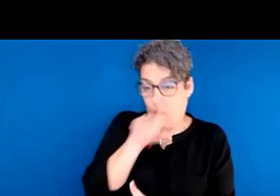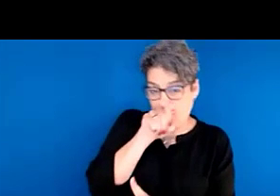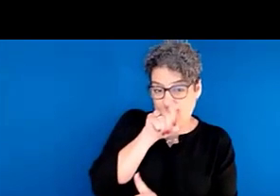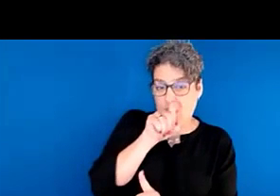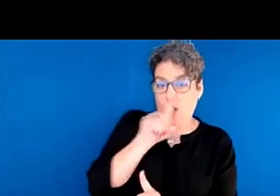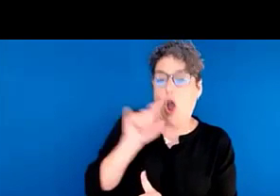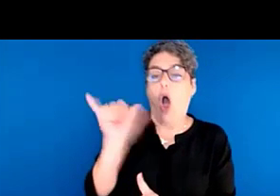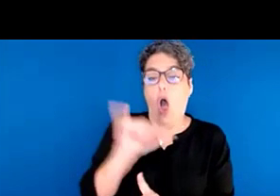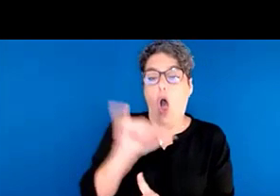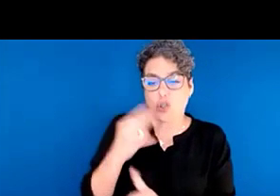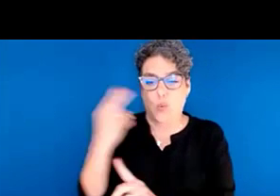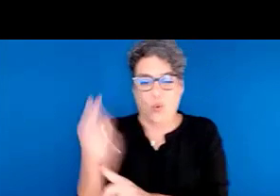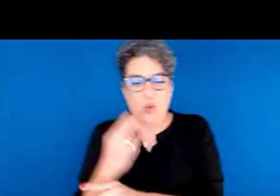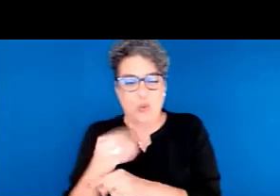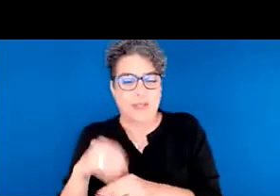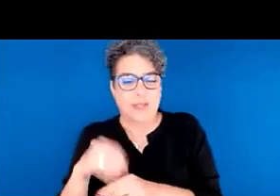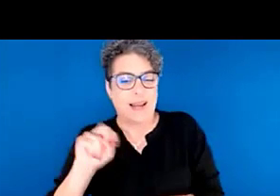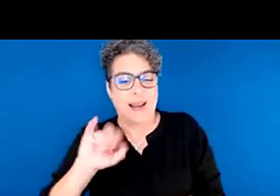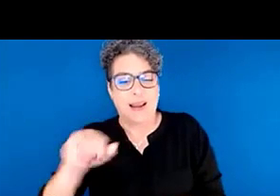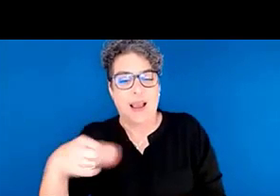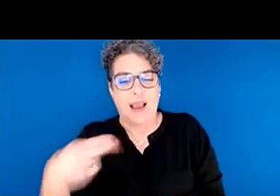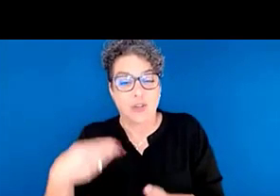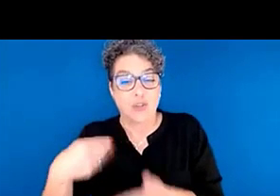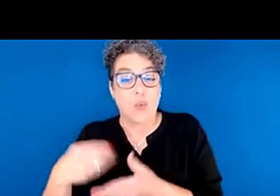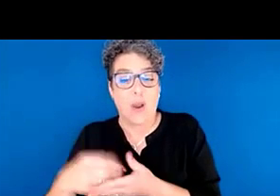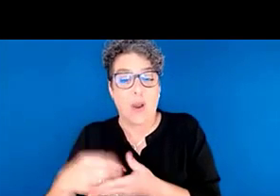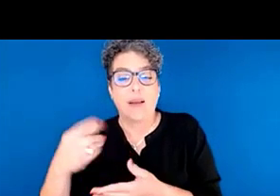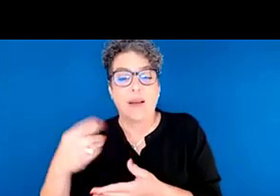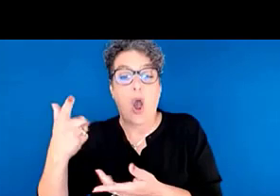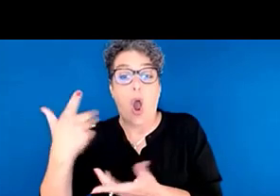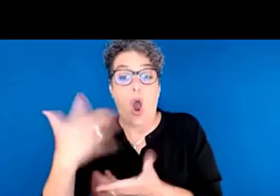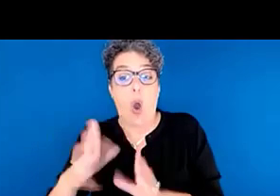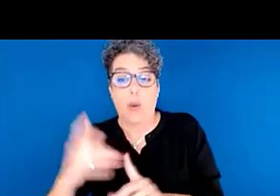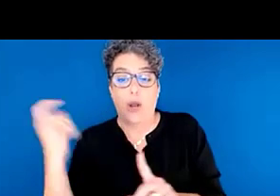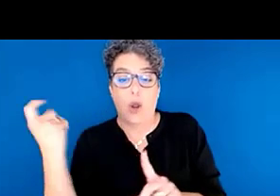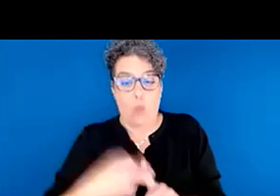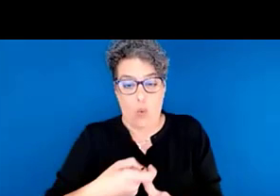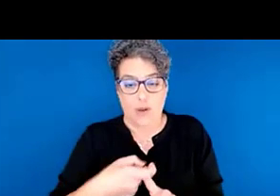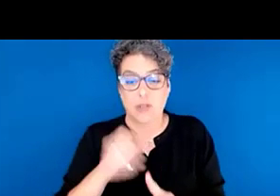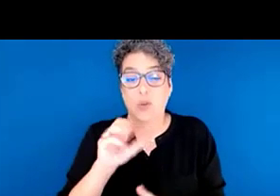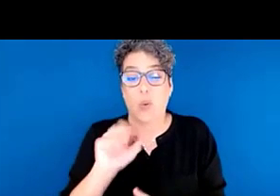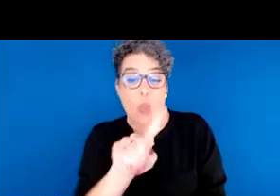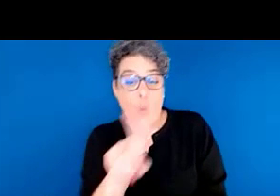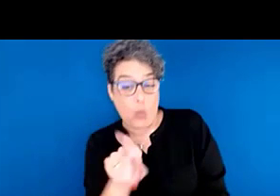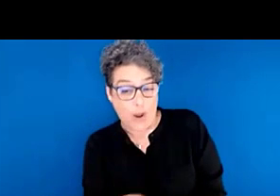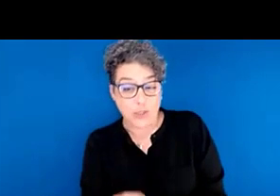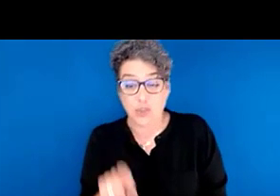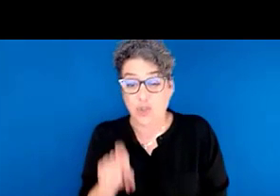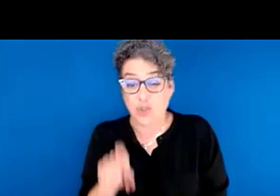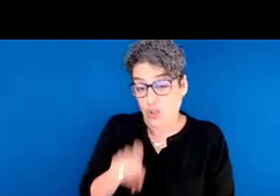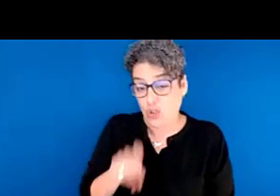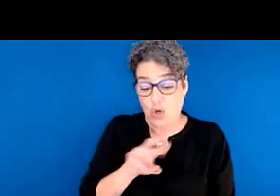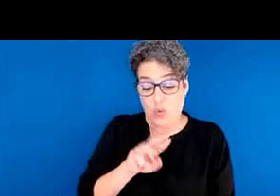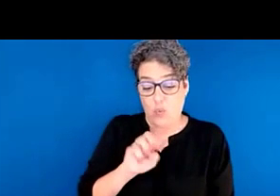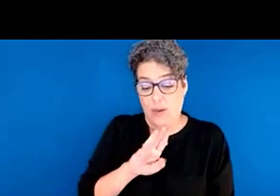so the investigation committee will consider this data as well. Okay. So the question here is, should Rebecca RIO also inform the NIH